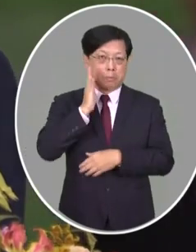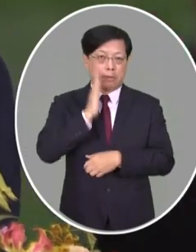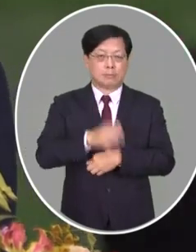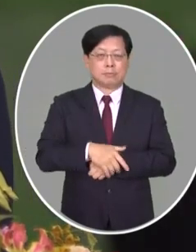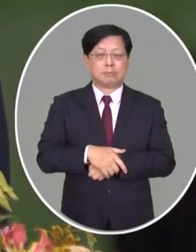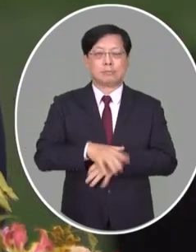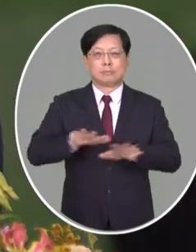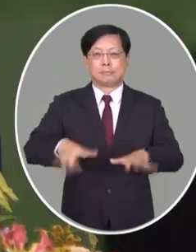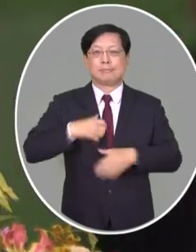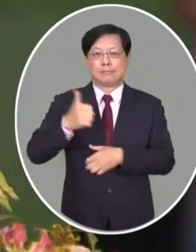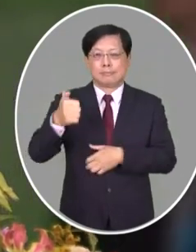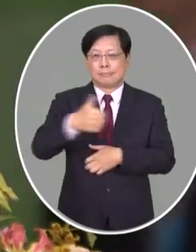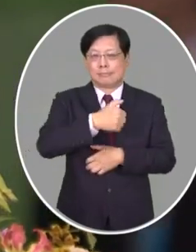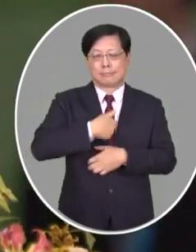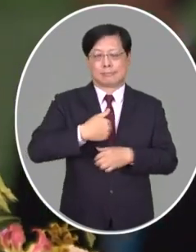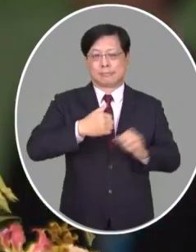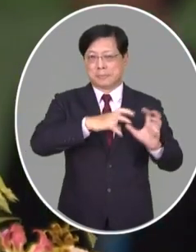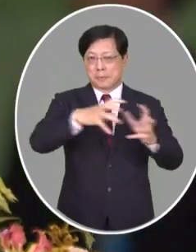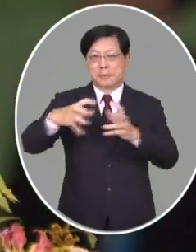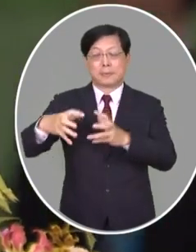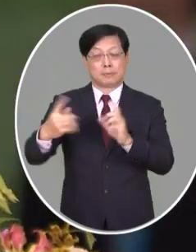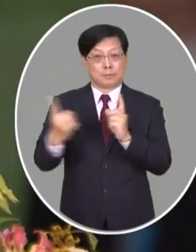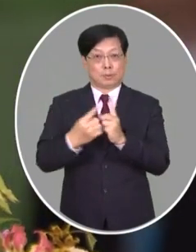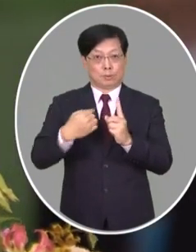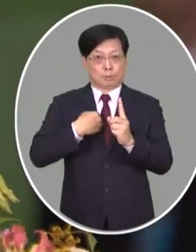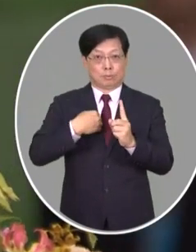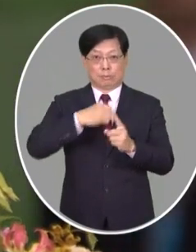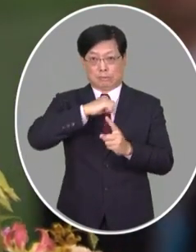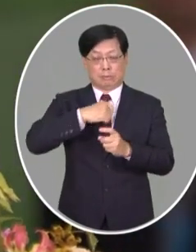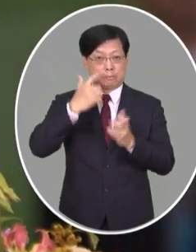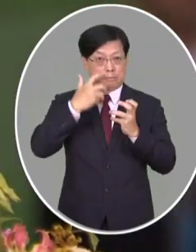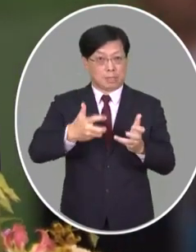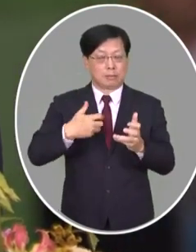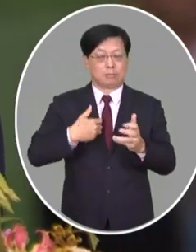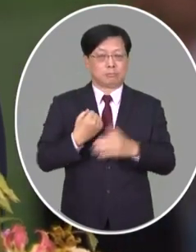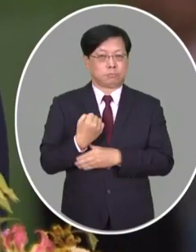We thank countries around the world for their attention and support for Taiwan.